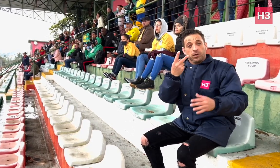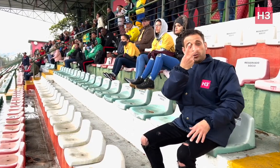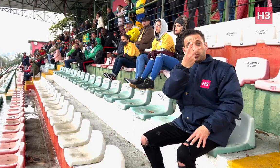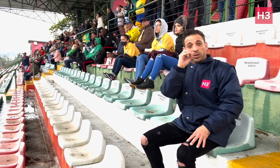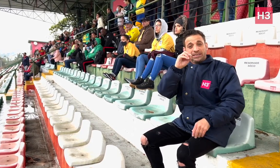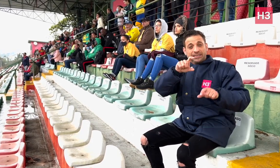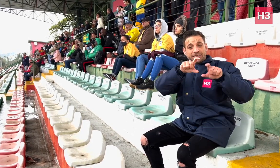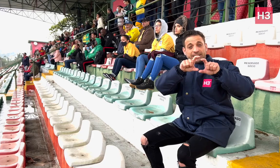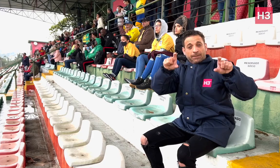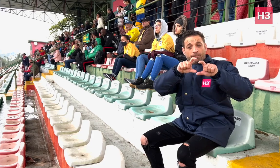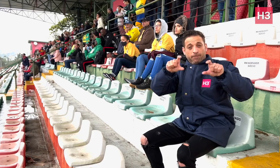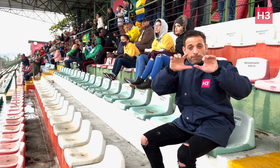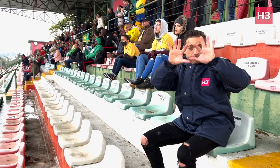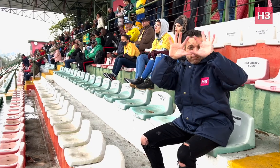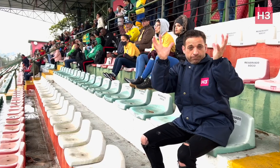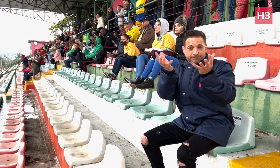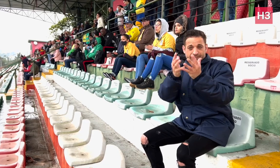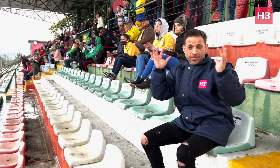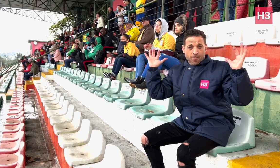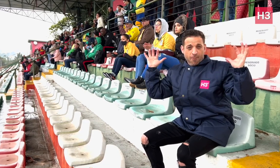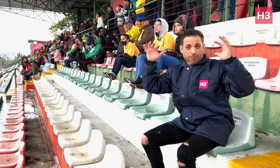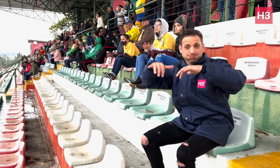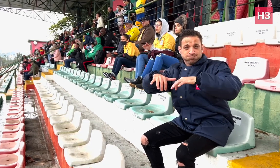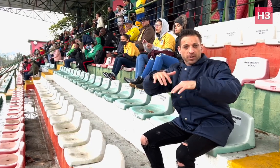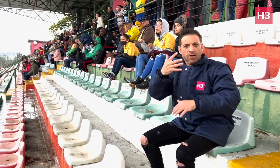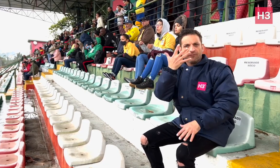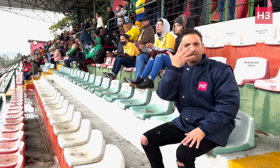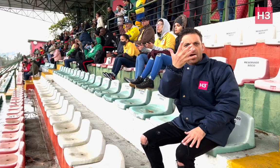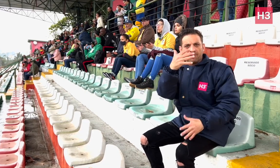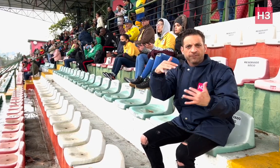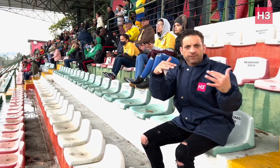The Deaflympics Men's football final game